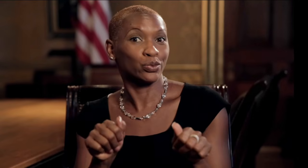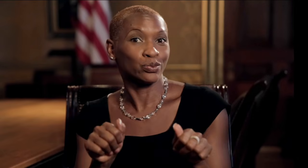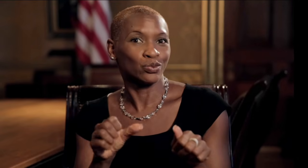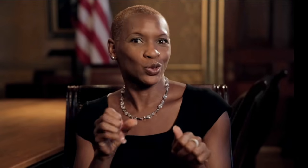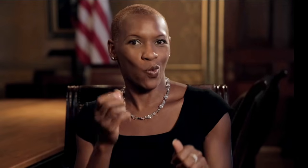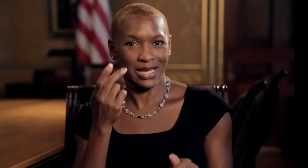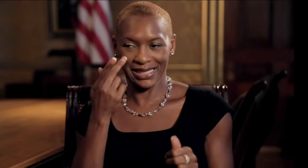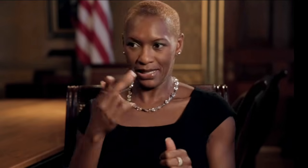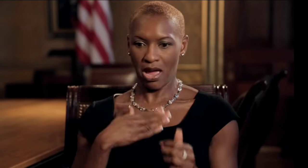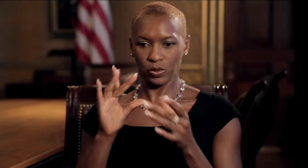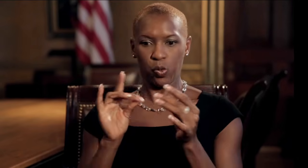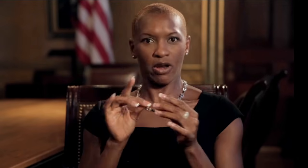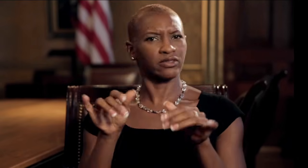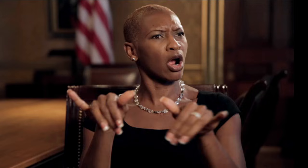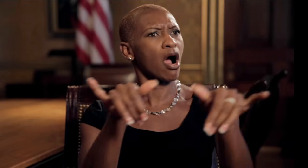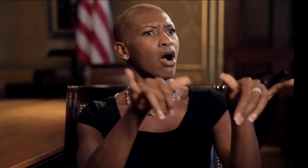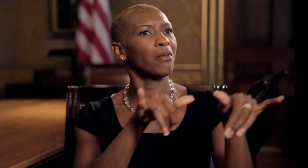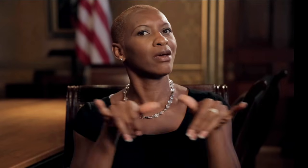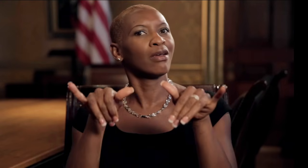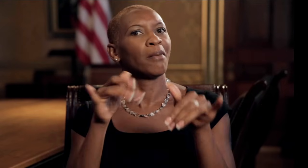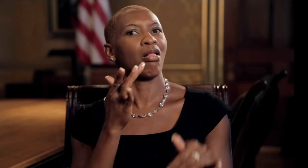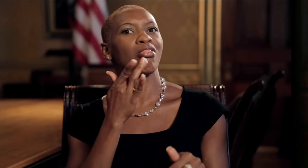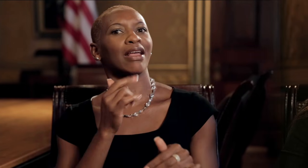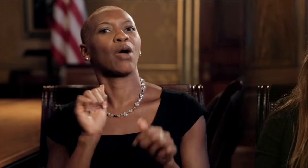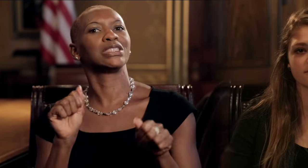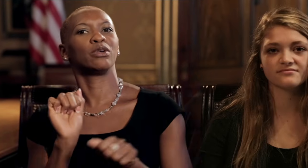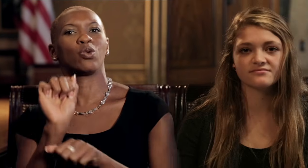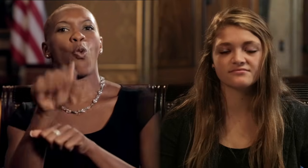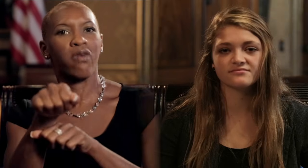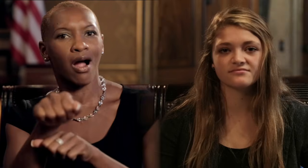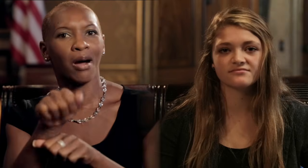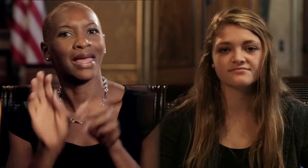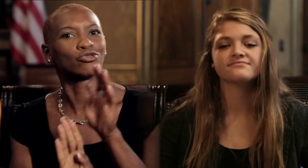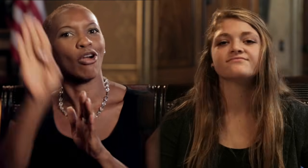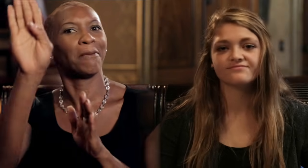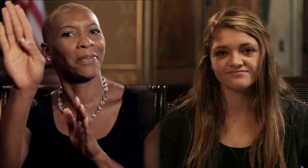My story is very common. But I was lucky to be able to overcome and prosper